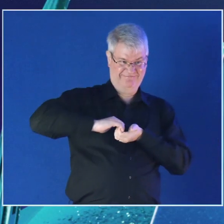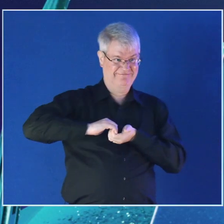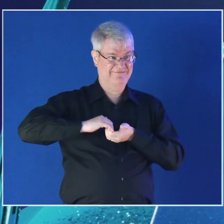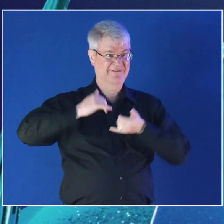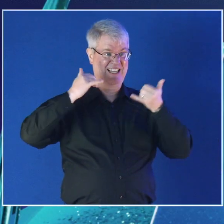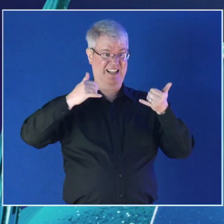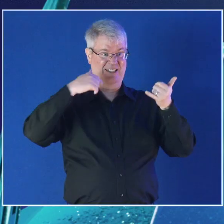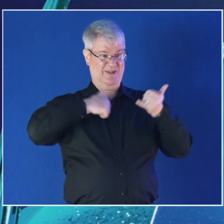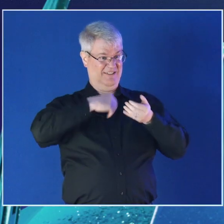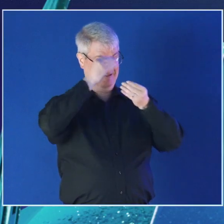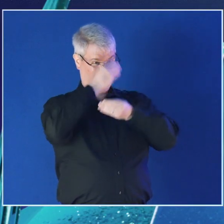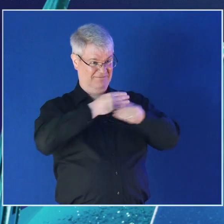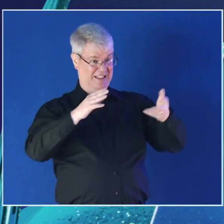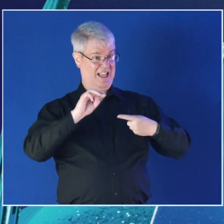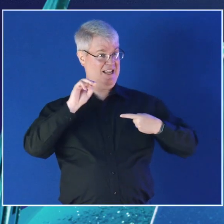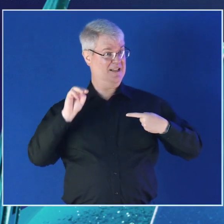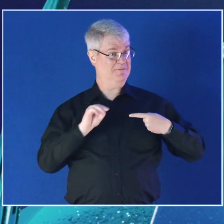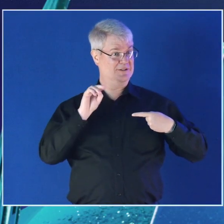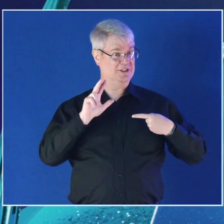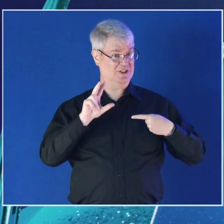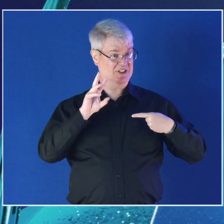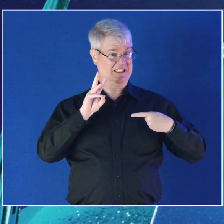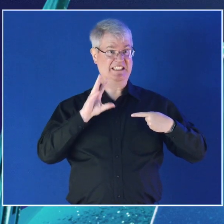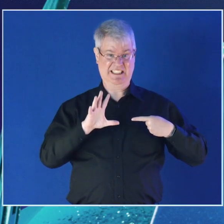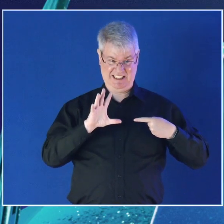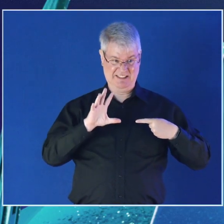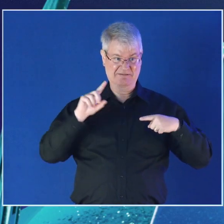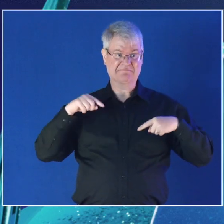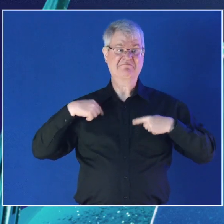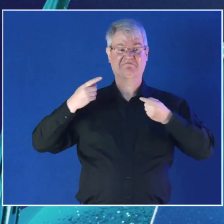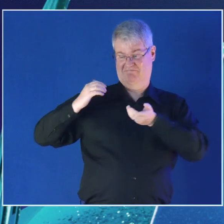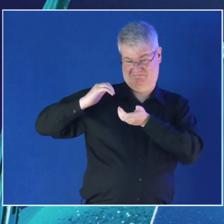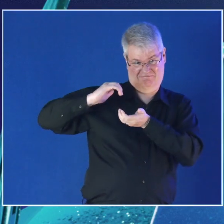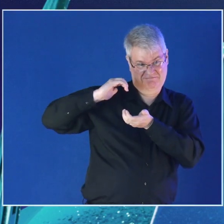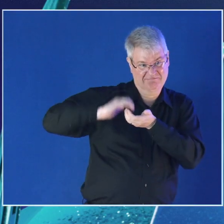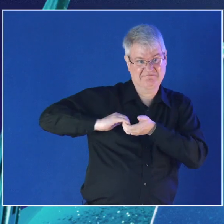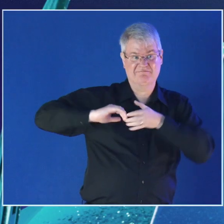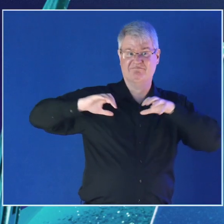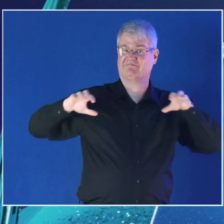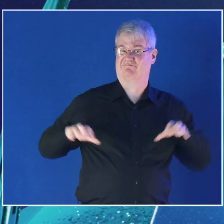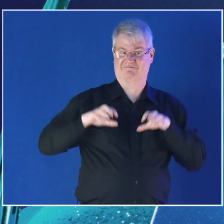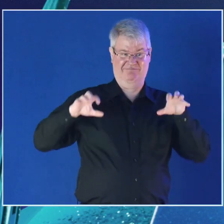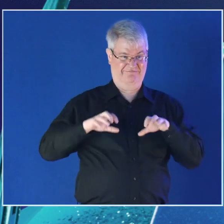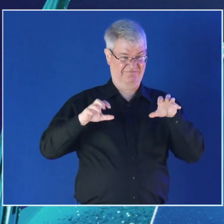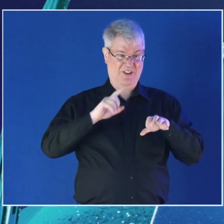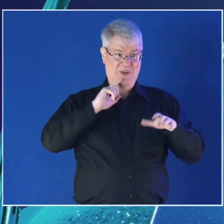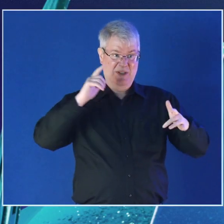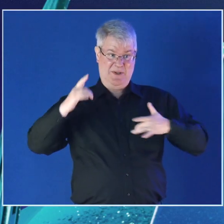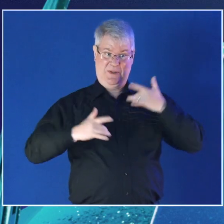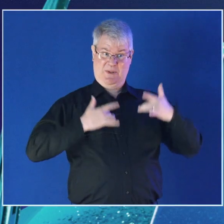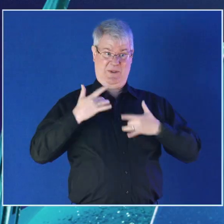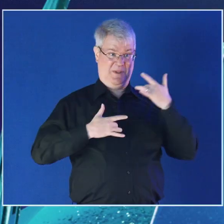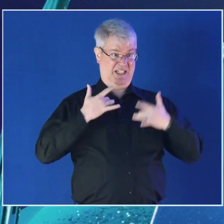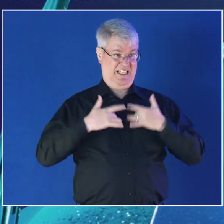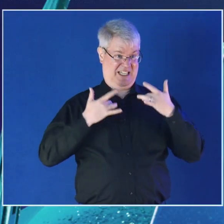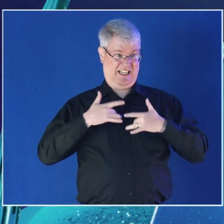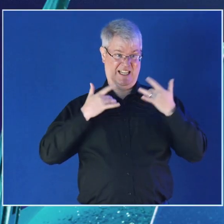that have been working closely with Nidhi and her team. I'm excited about where Nidhi is going to take Narrator in the next year.